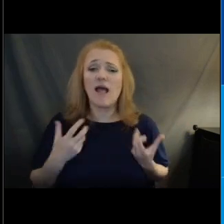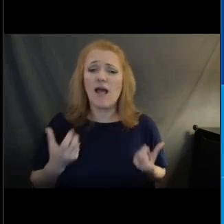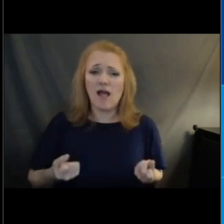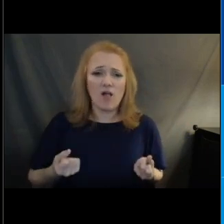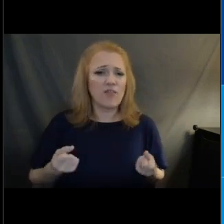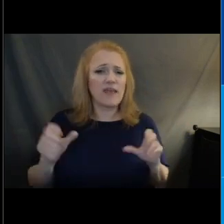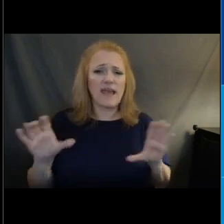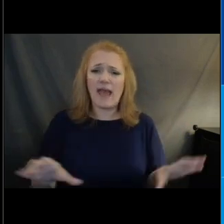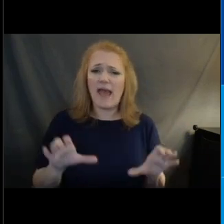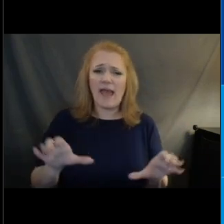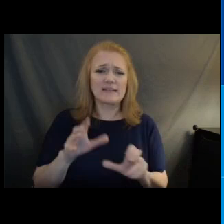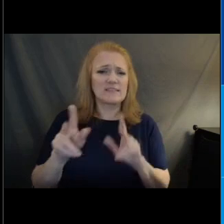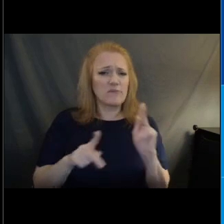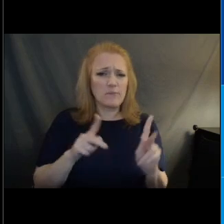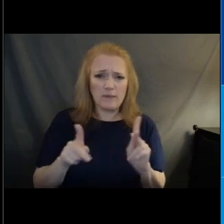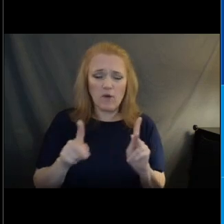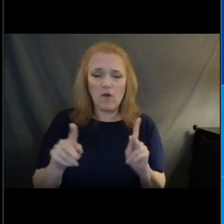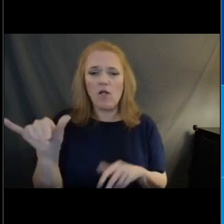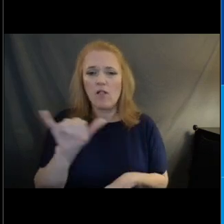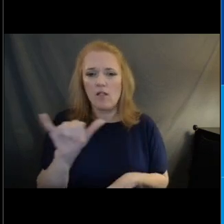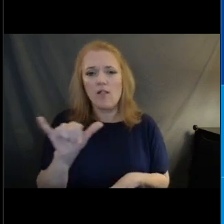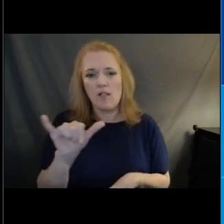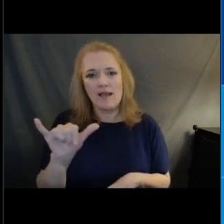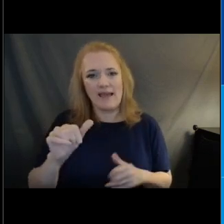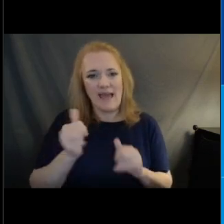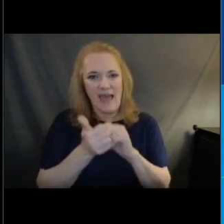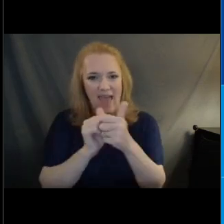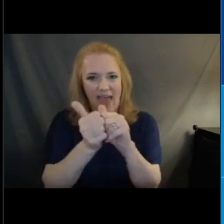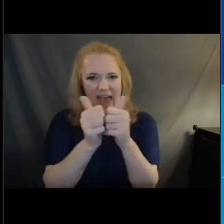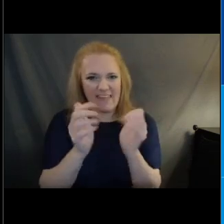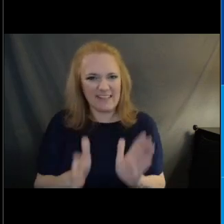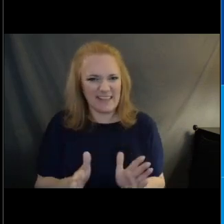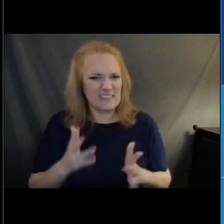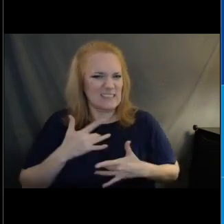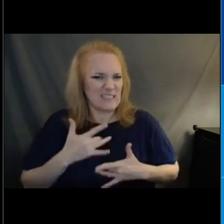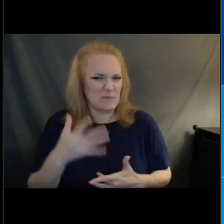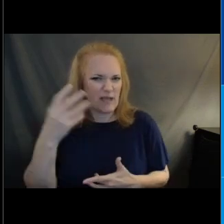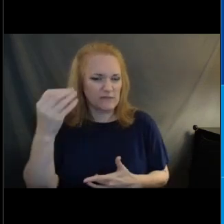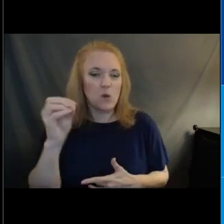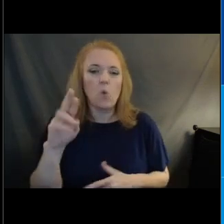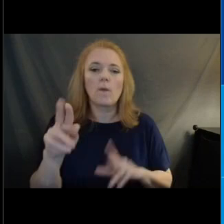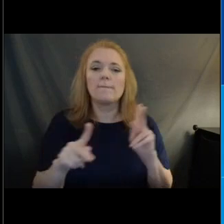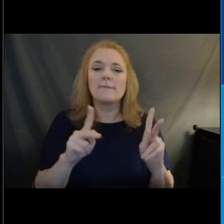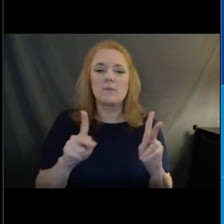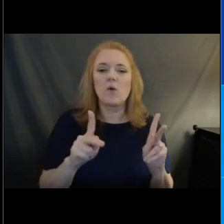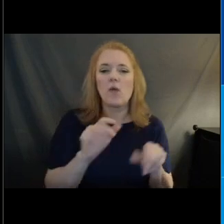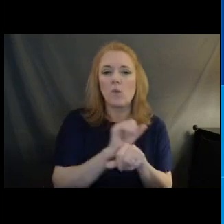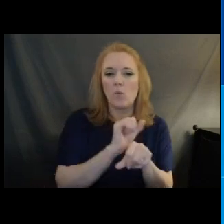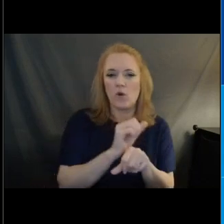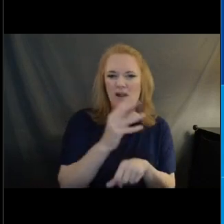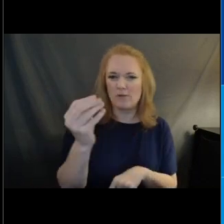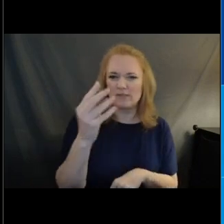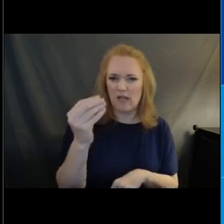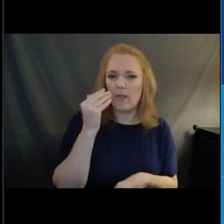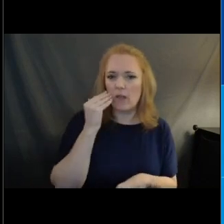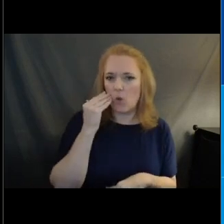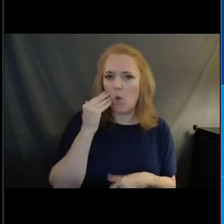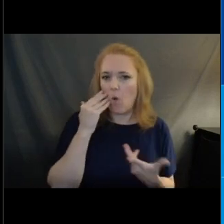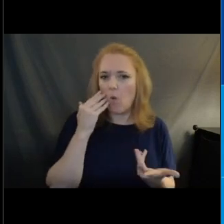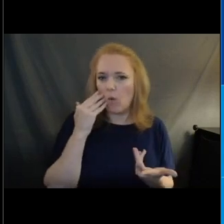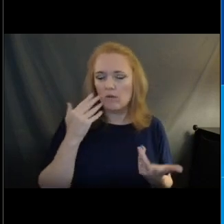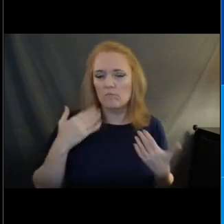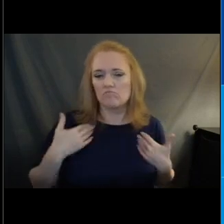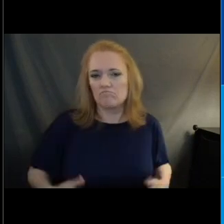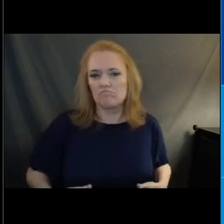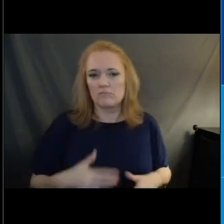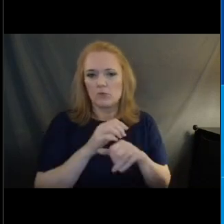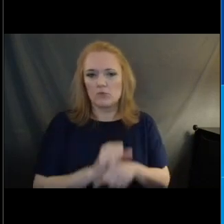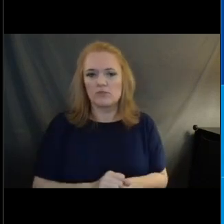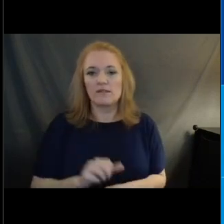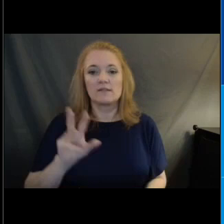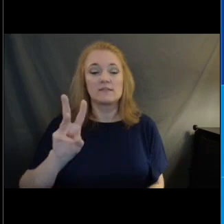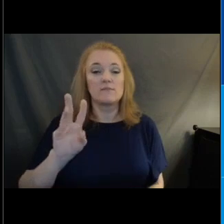outdoor communities such as athletes and outdoor workers, but it's important to note that WBGT is